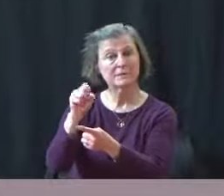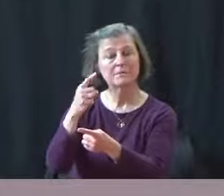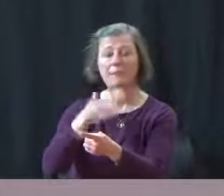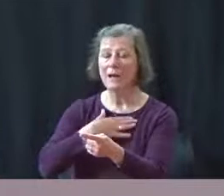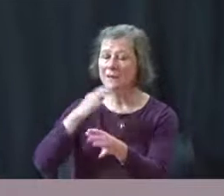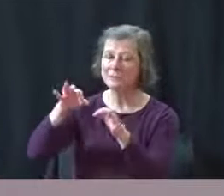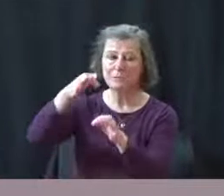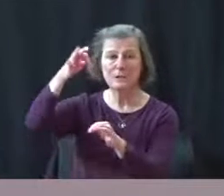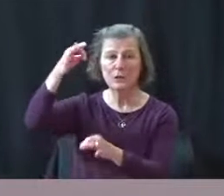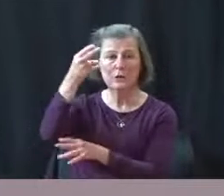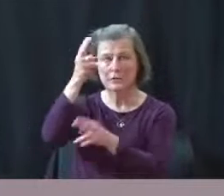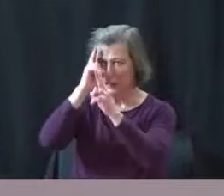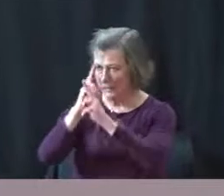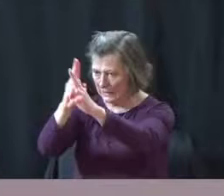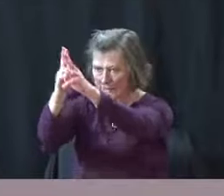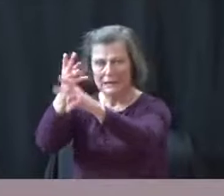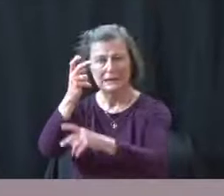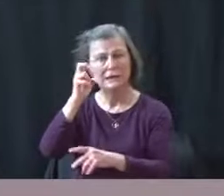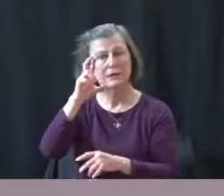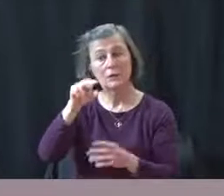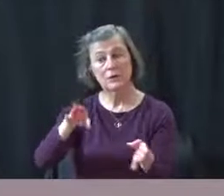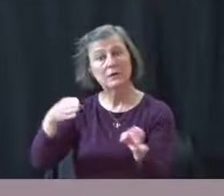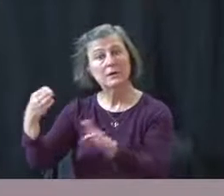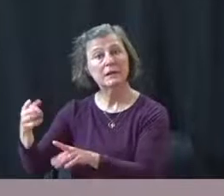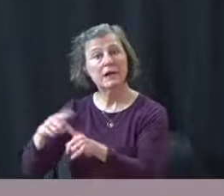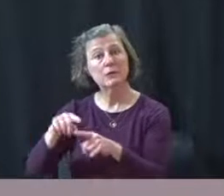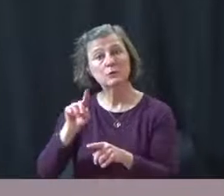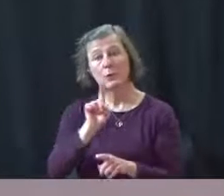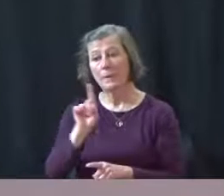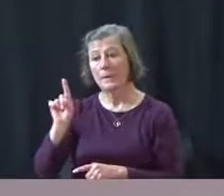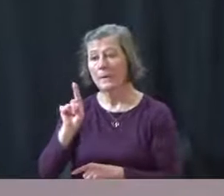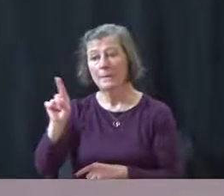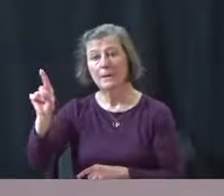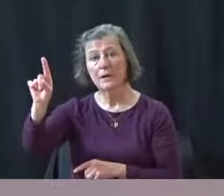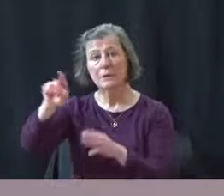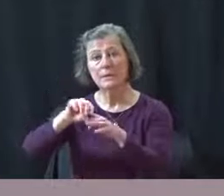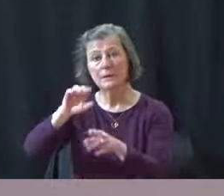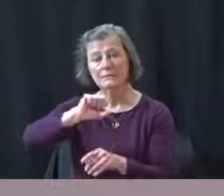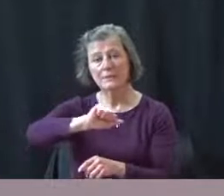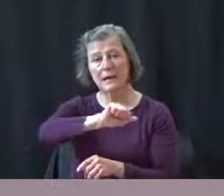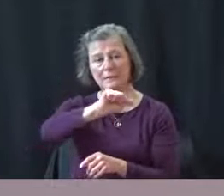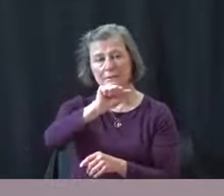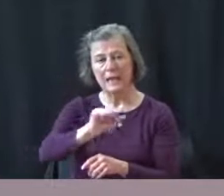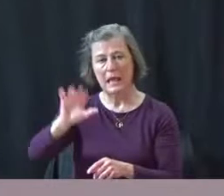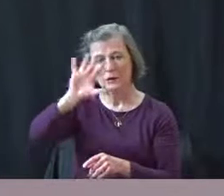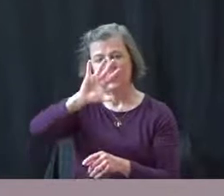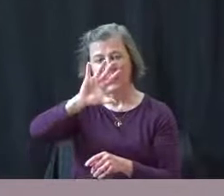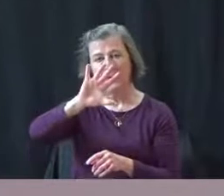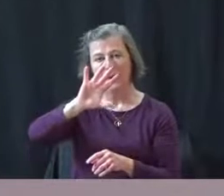He died during a pilgrimage in Asia the same year that I graduated from high school in